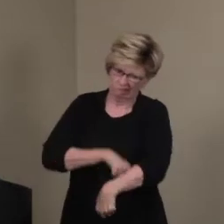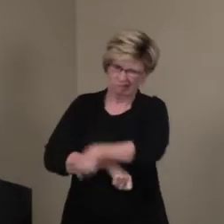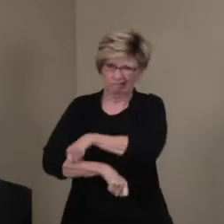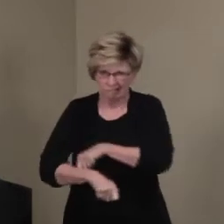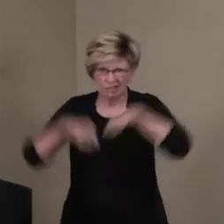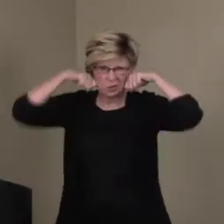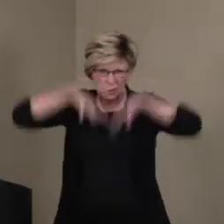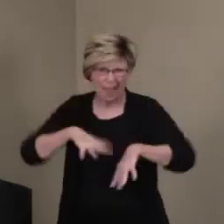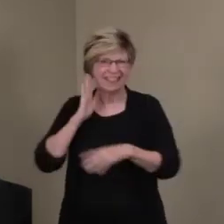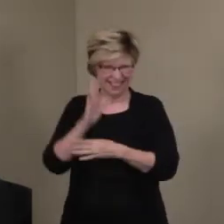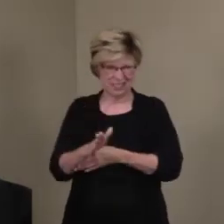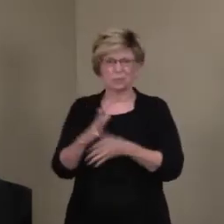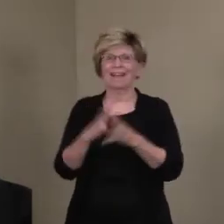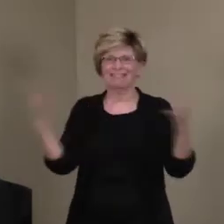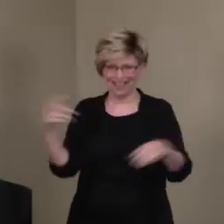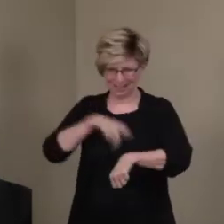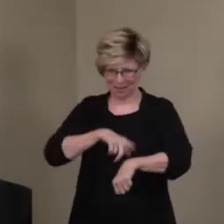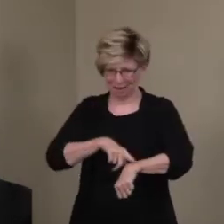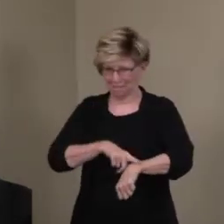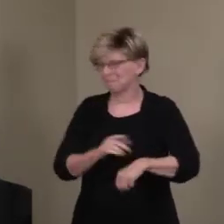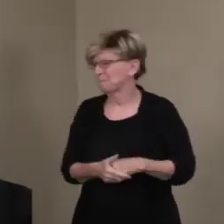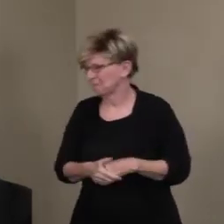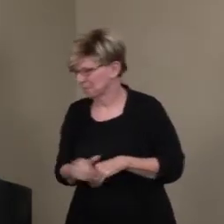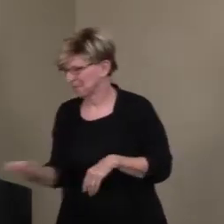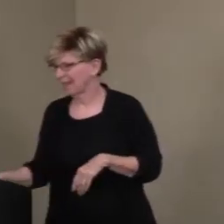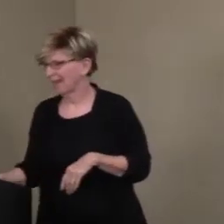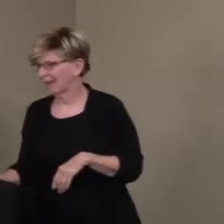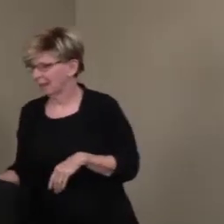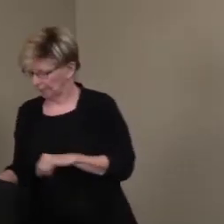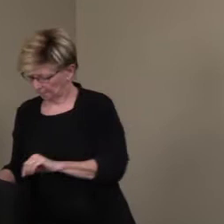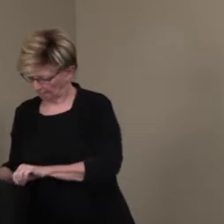happens in case management there's quite a bit of work involved